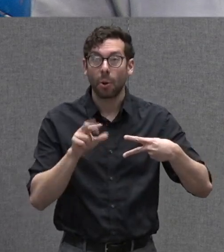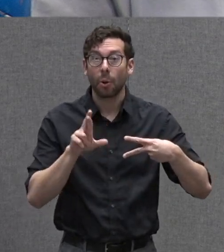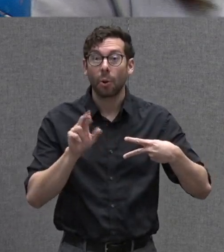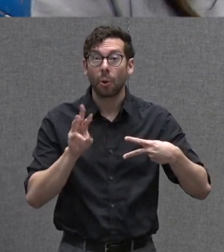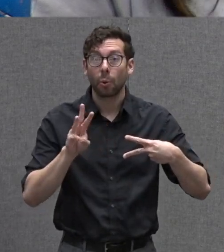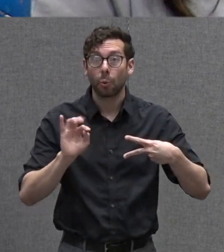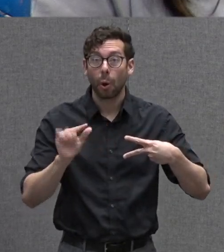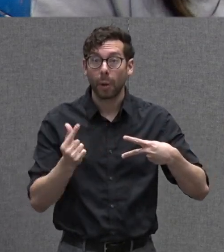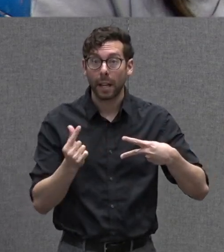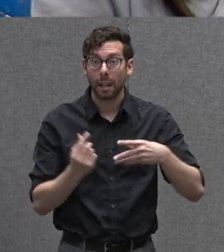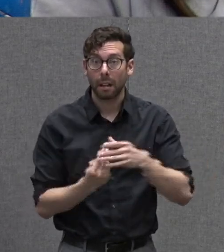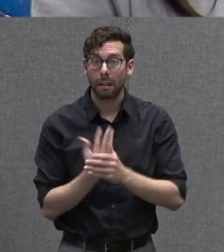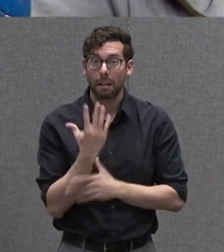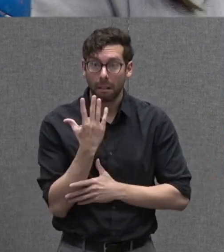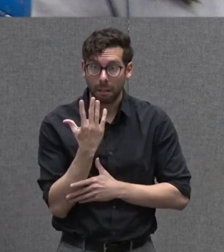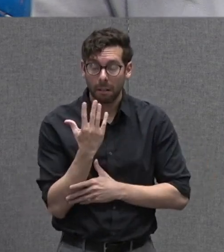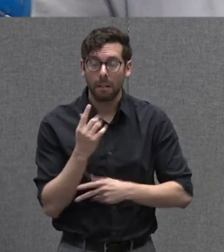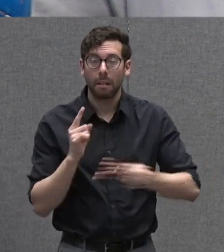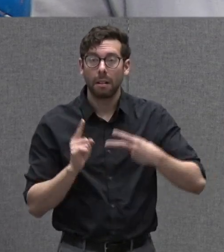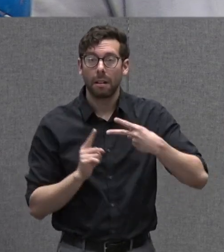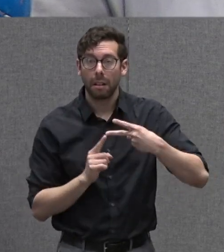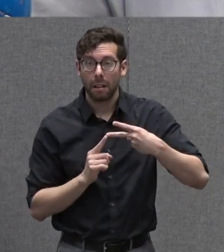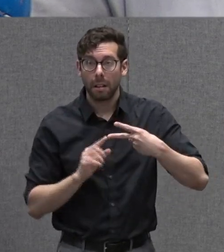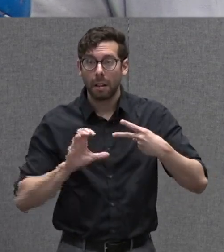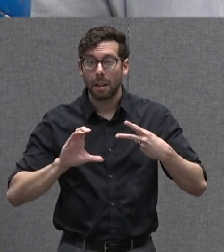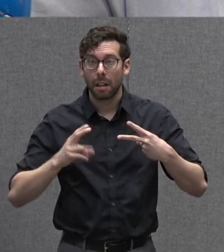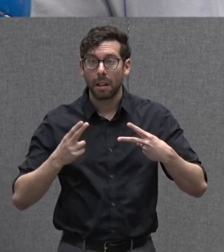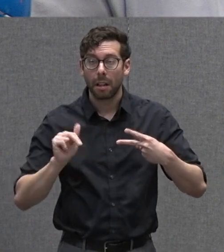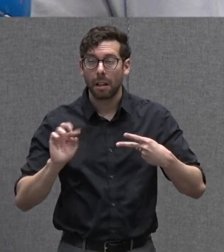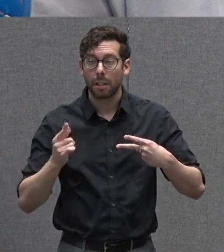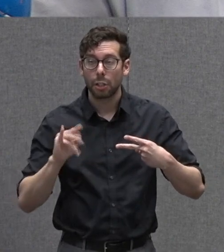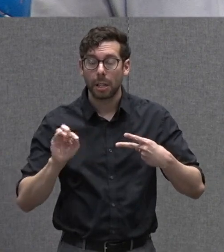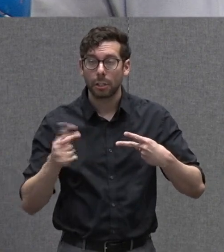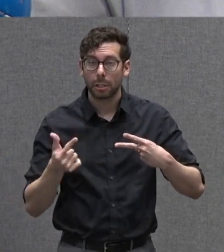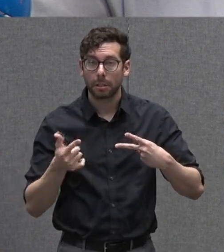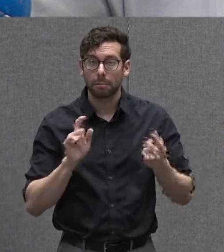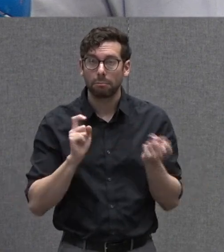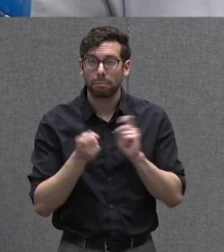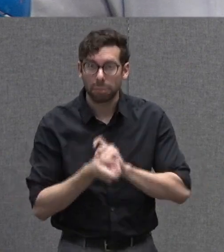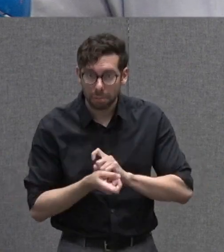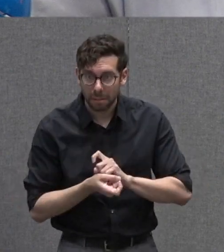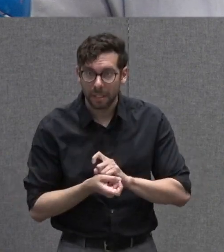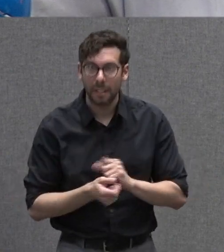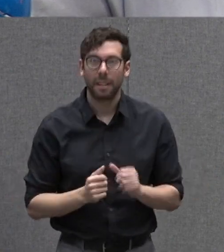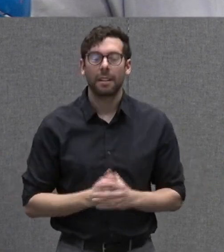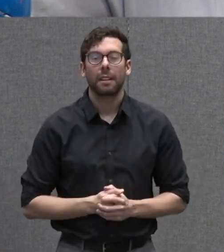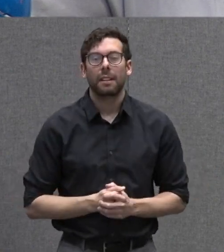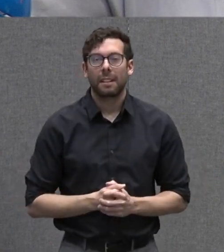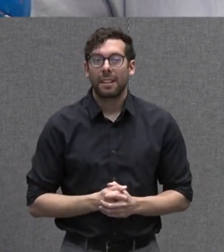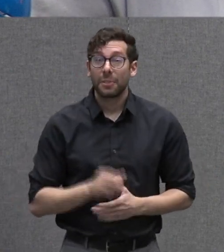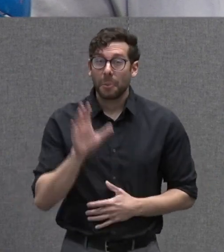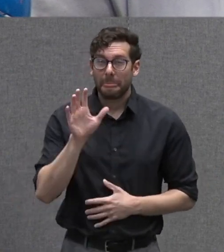growing and changing. And this tree is one of my favorites, and I call it the popcorn tree.